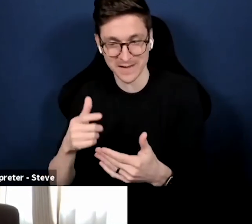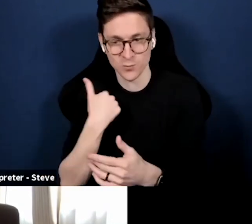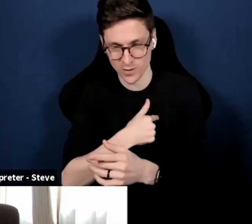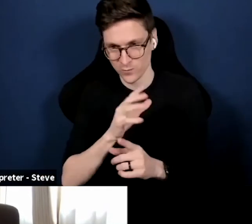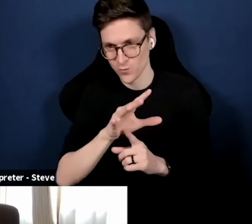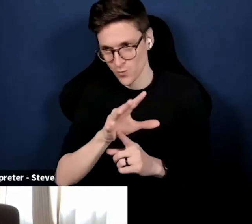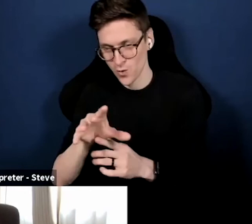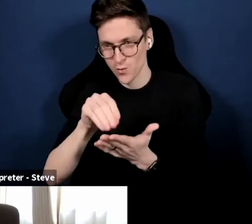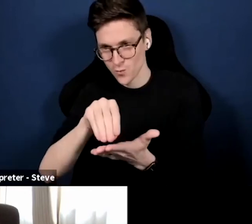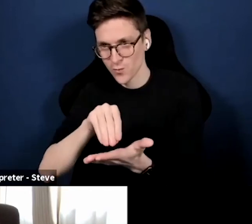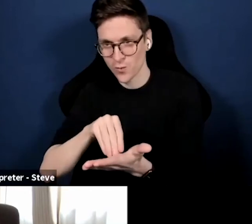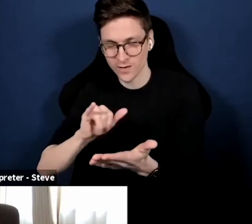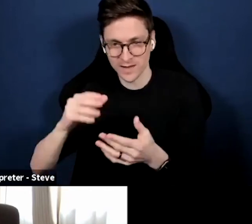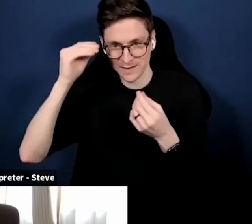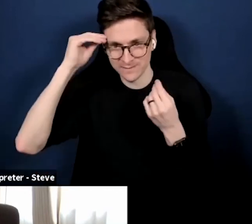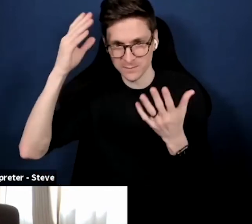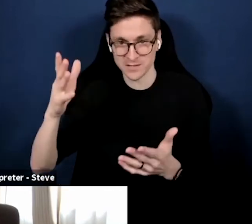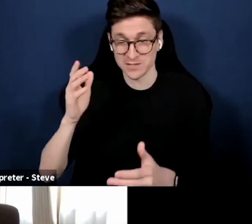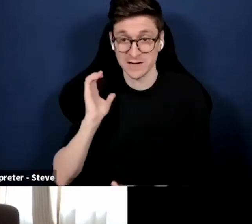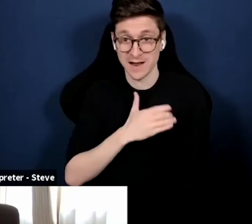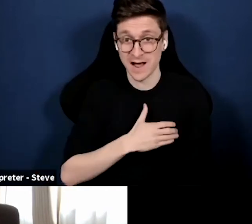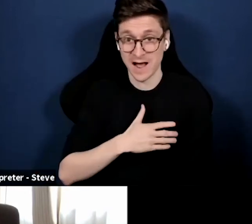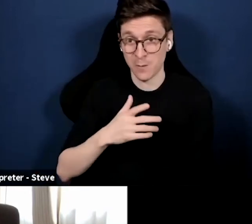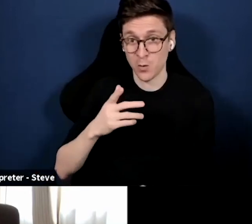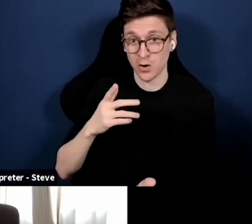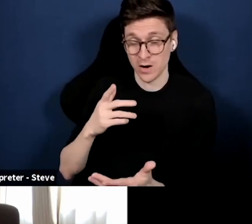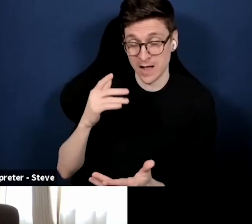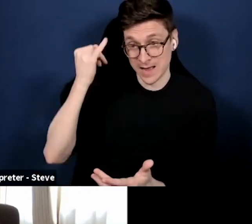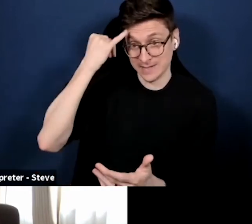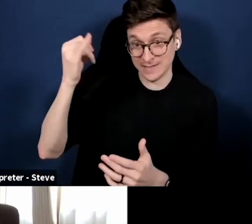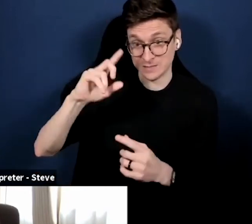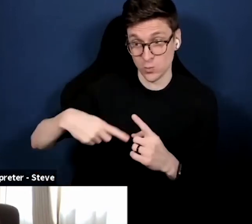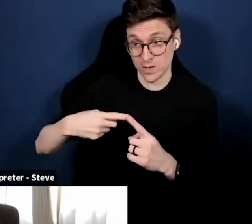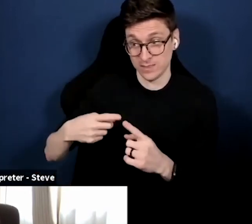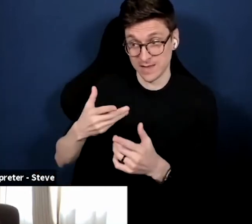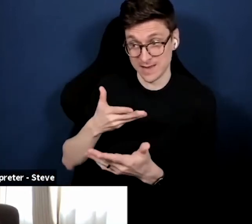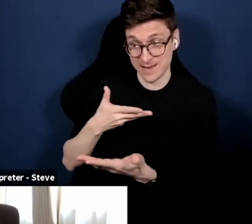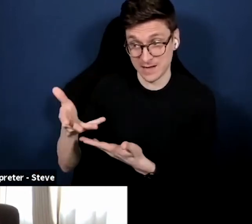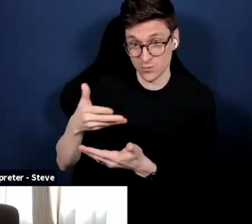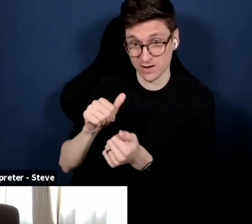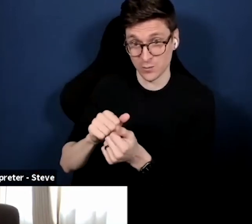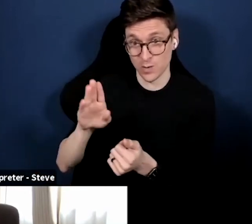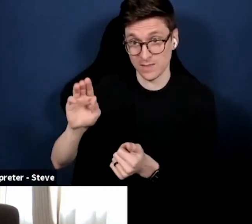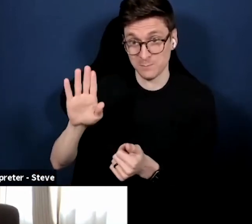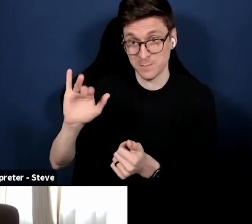our thesis was that when they interact with baby x it will be like interacting with somebody else's